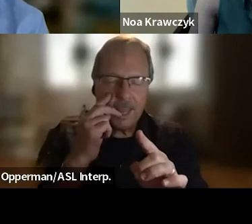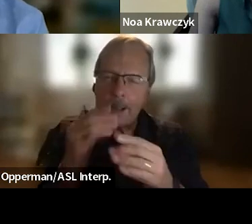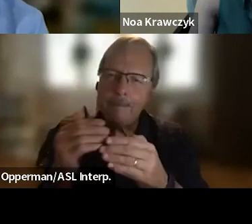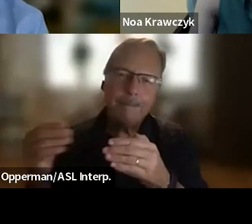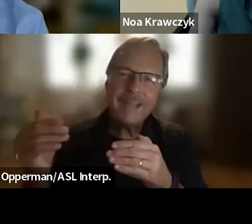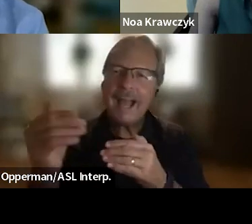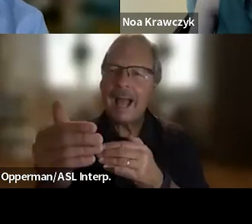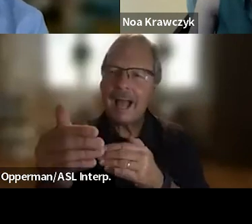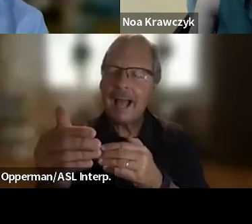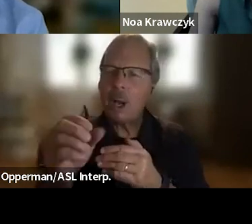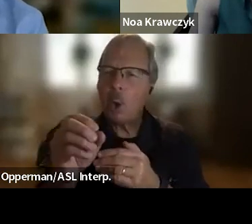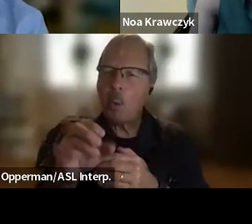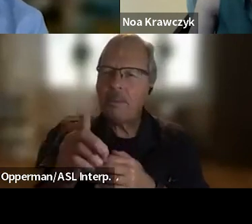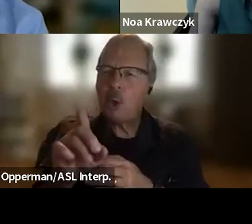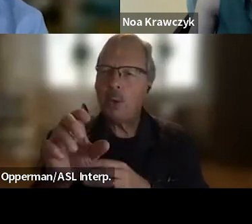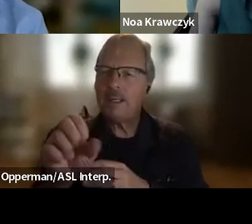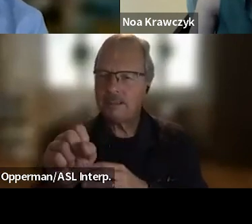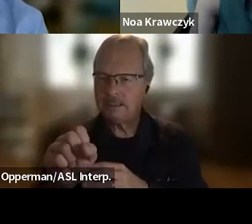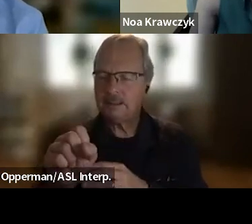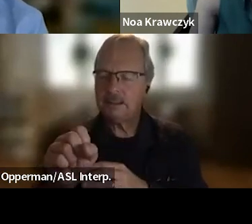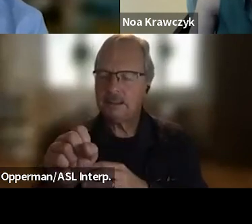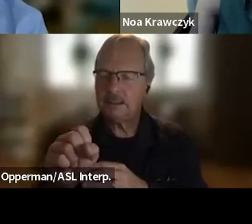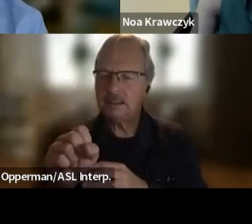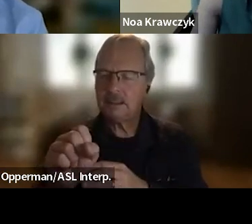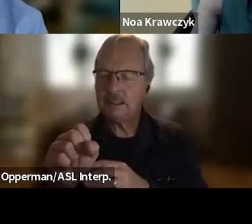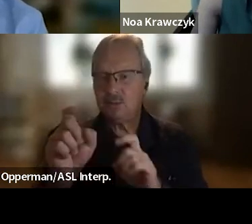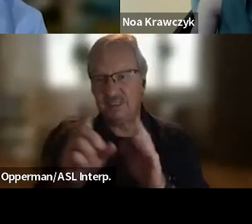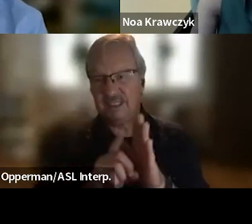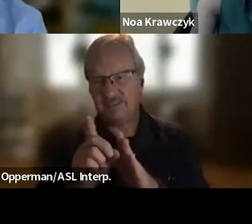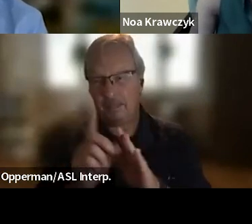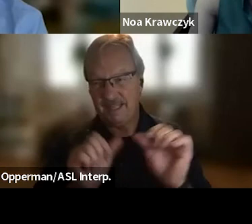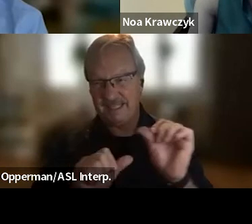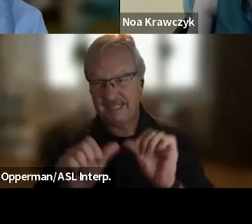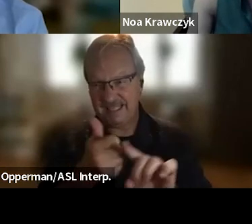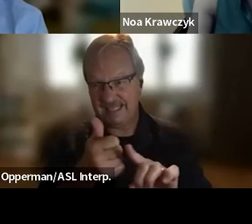you know, needs to be not only developed in terms of the science itself, but also from what we do know.